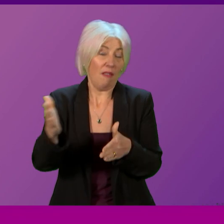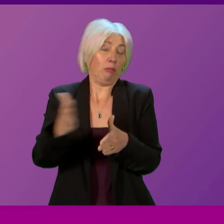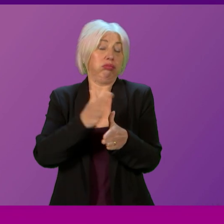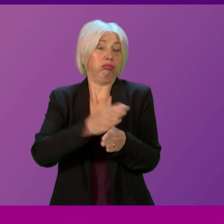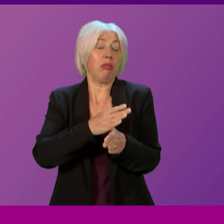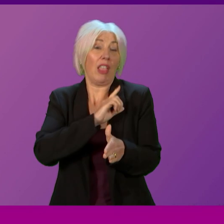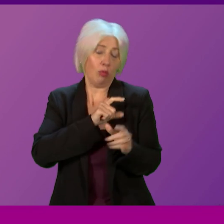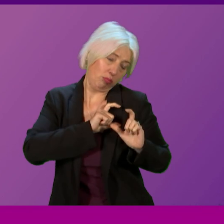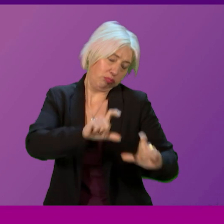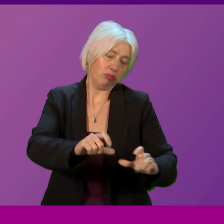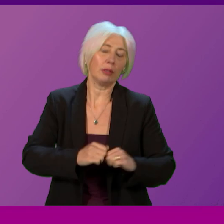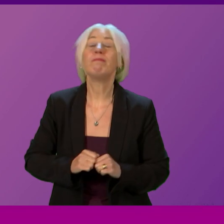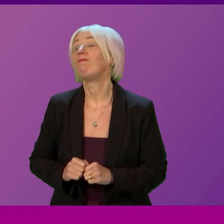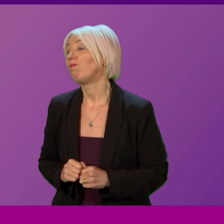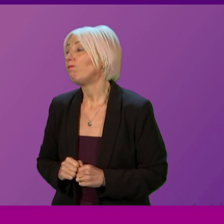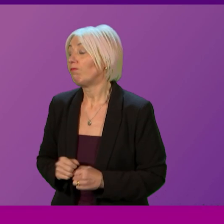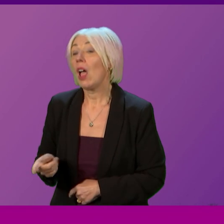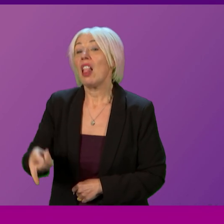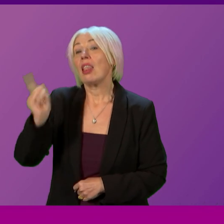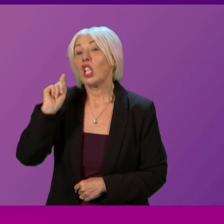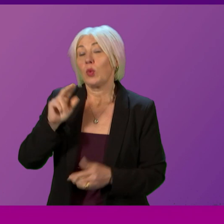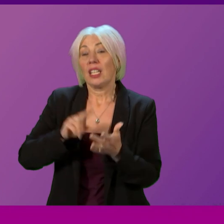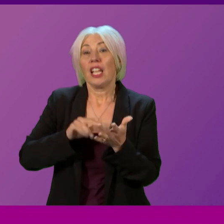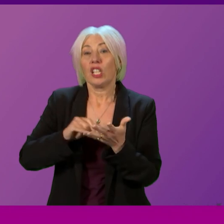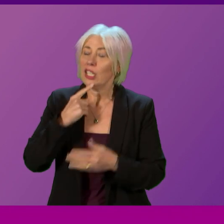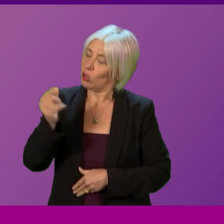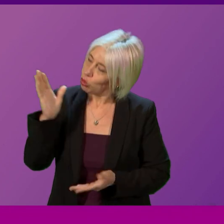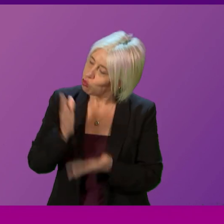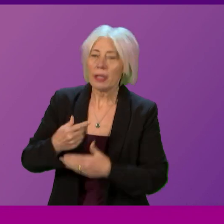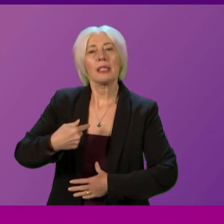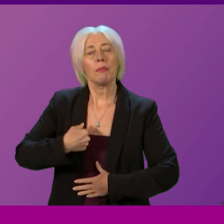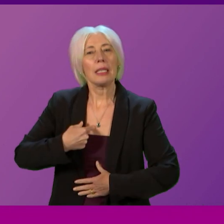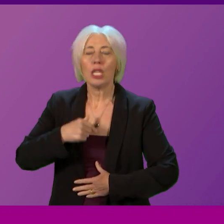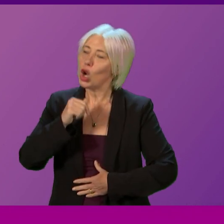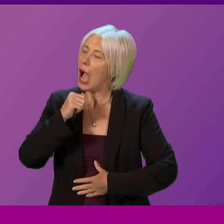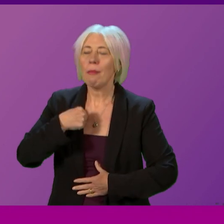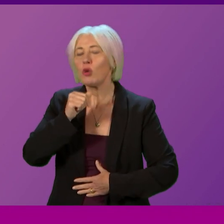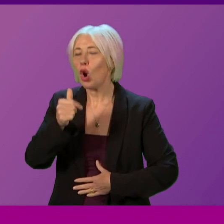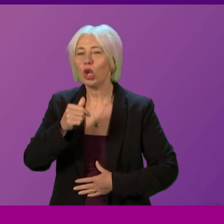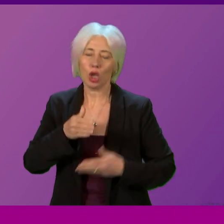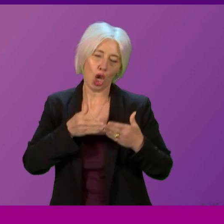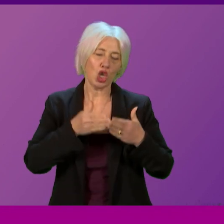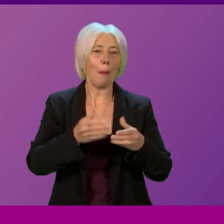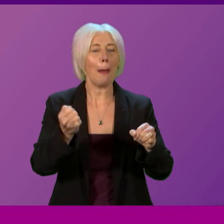Last week, Nicola Sturgeon stood up and said that we should trust her, not a shipbuilding expert who had advised the United Nations.